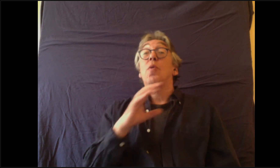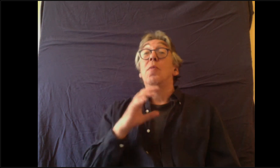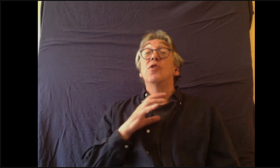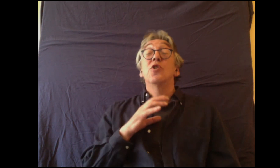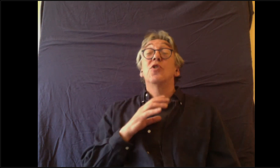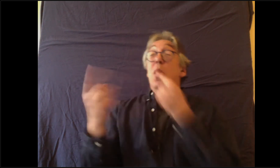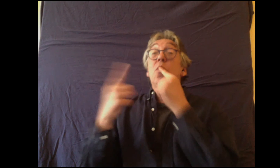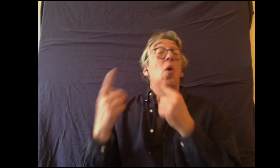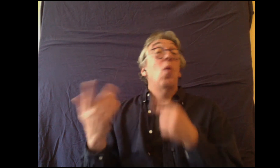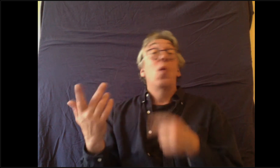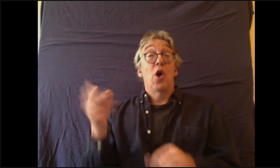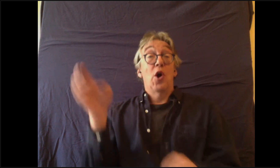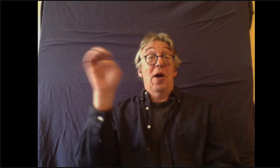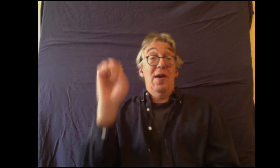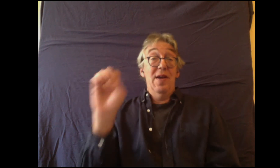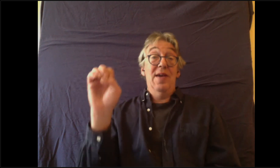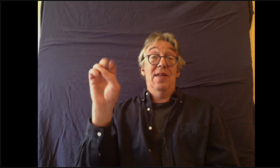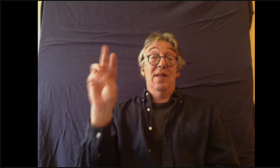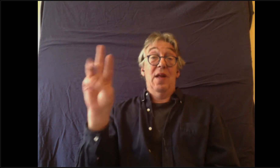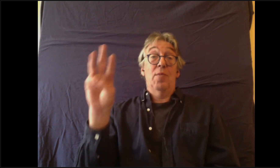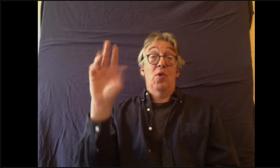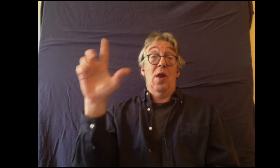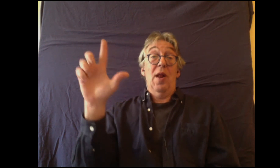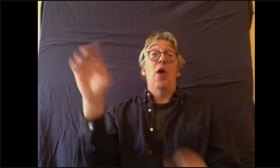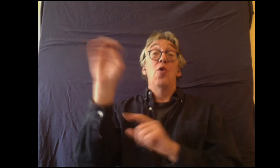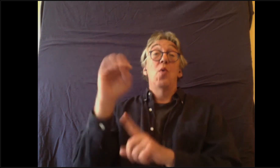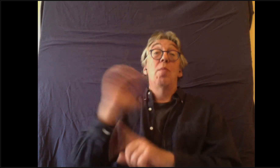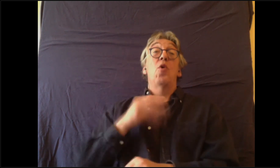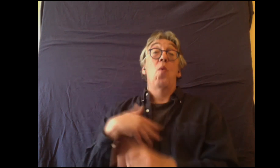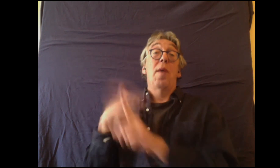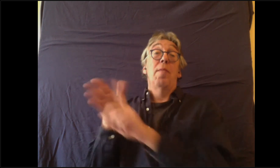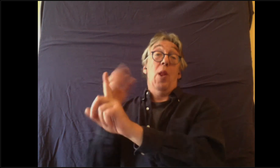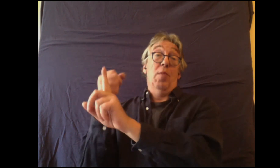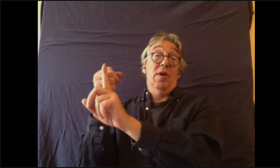Their work on that topic is crucial. They also fight for the rights